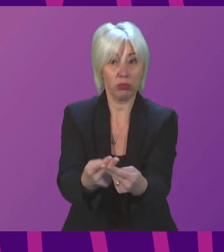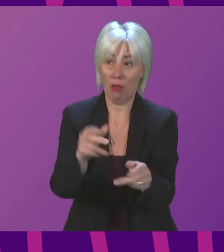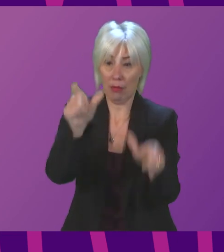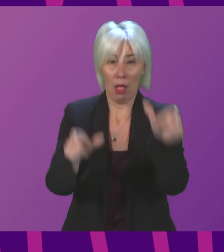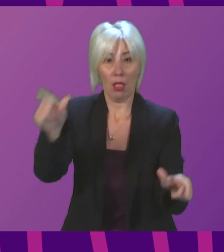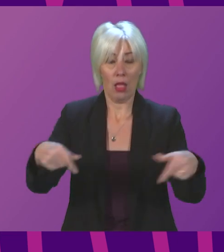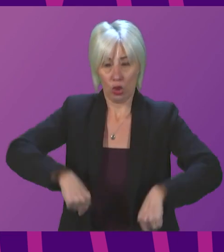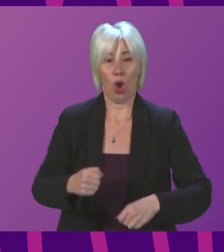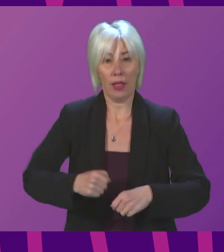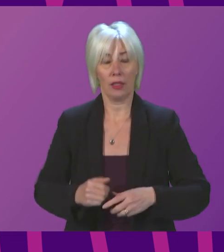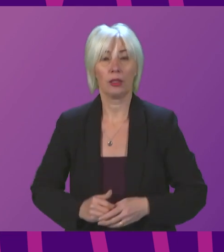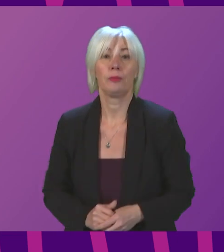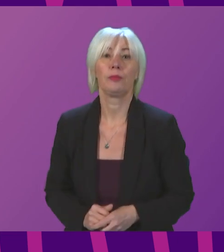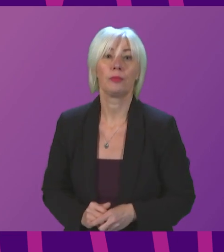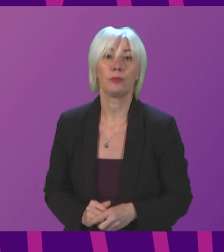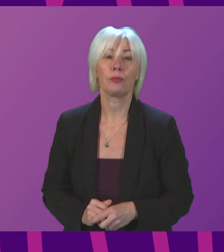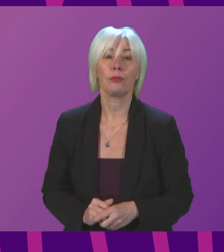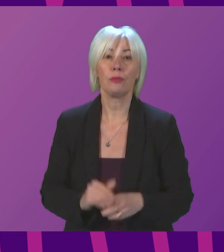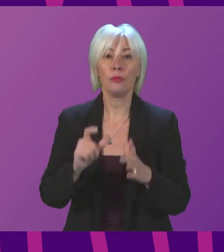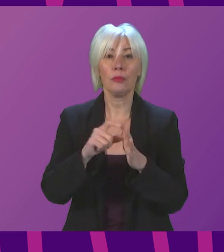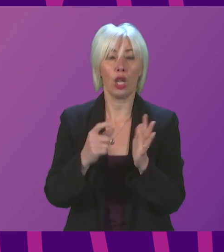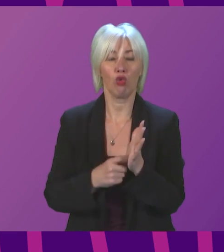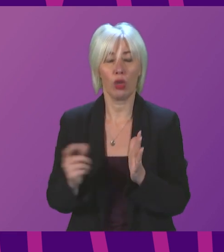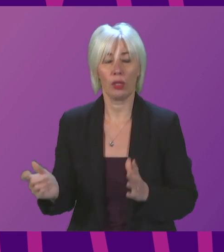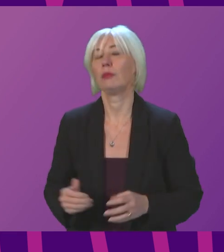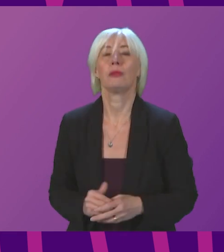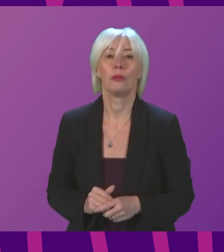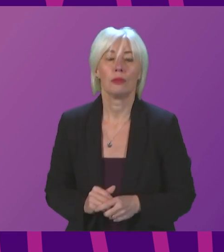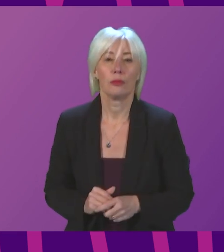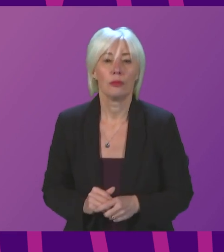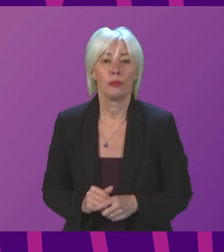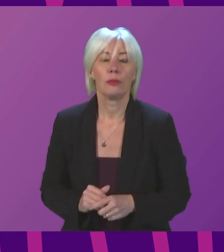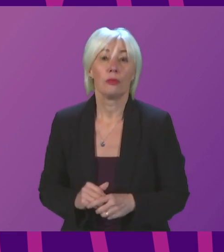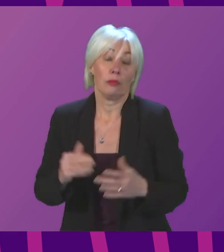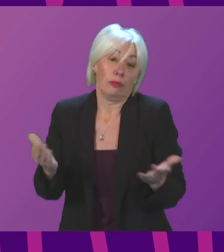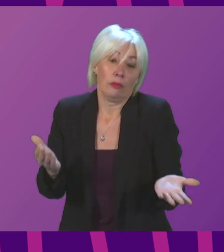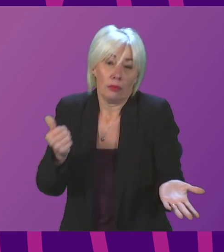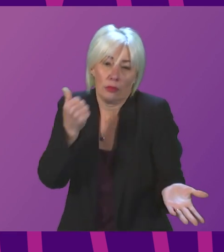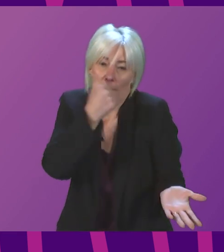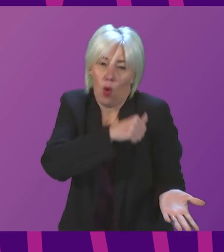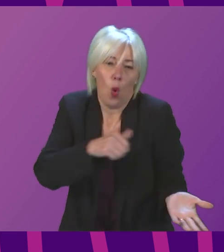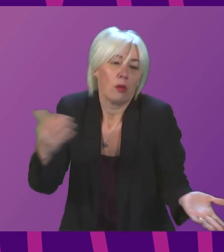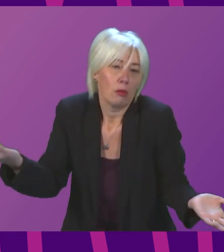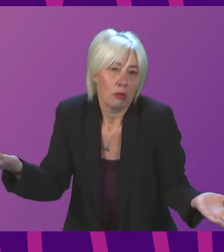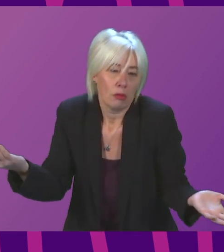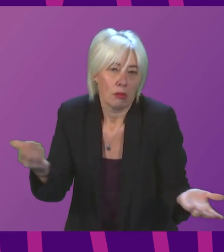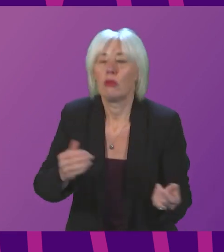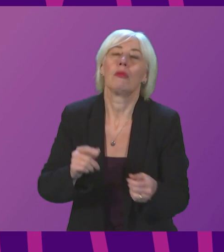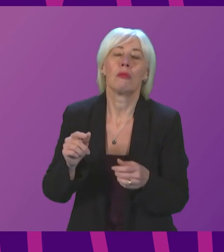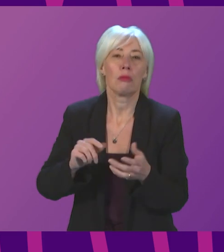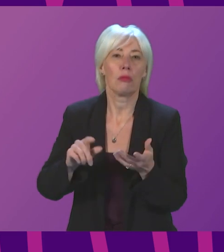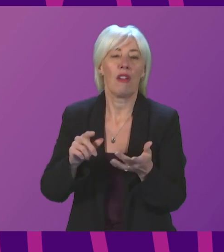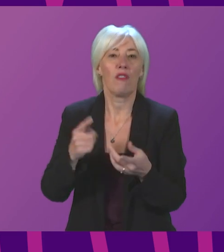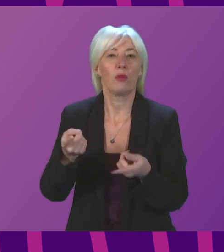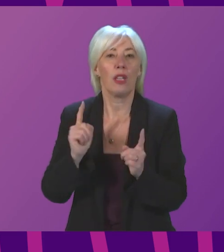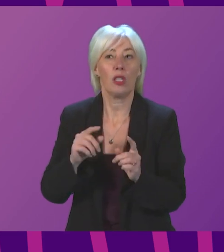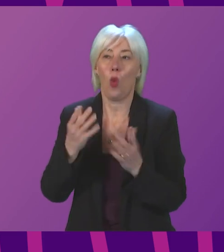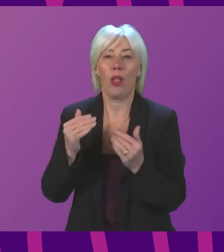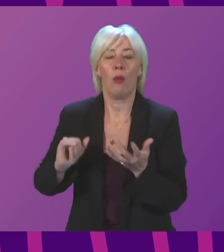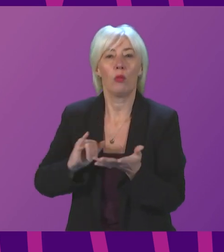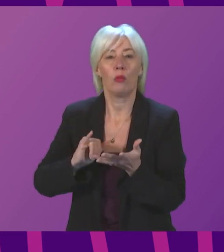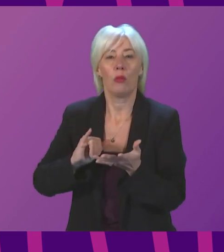I am sure that the First Minister will welcome the UK Government’s investment in the Nigg